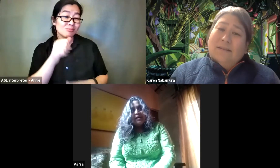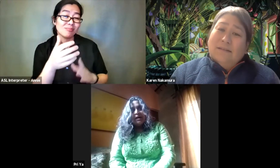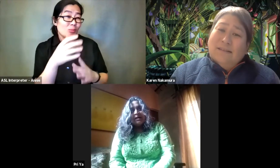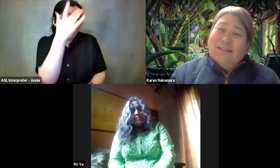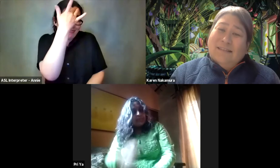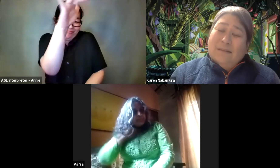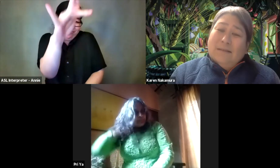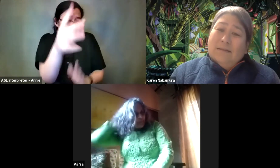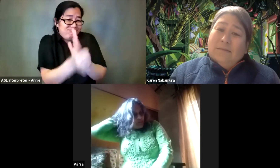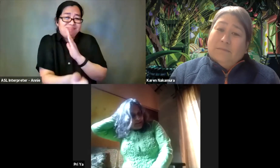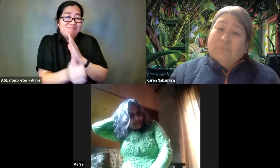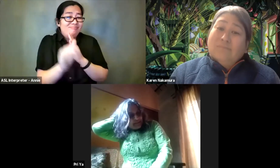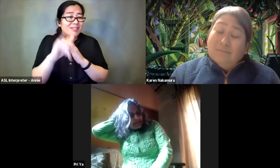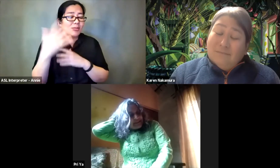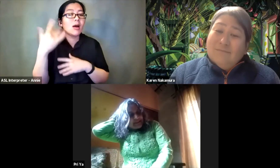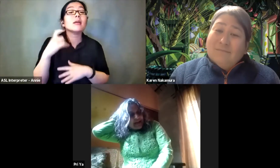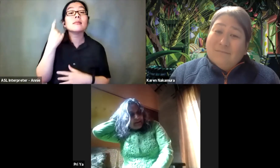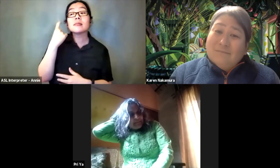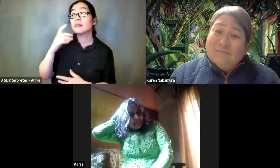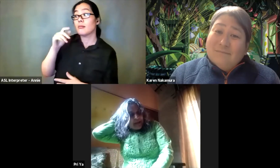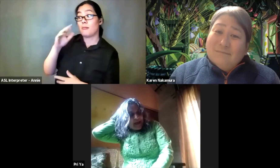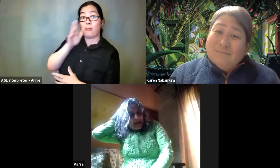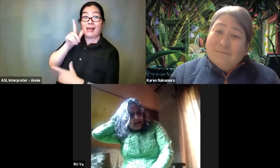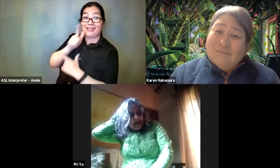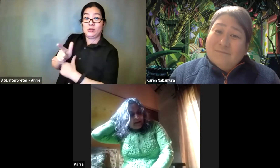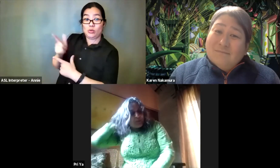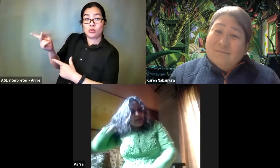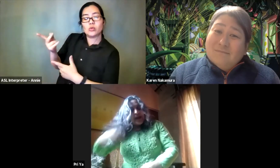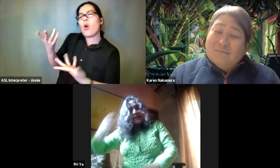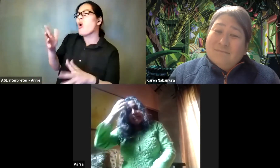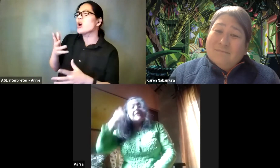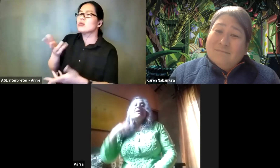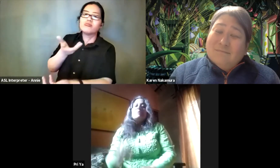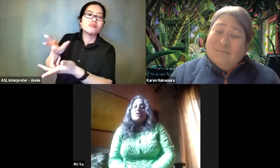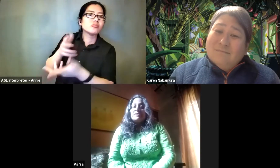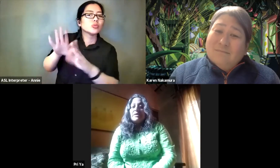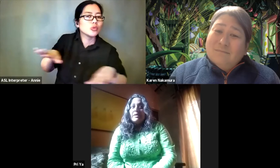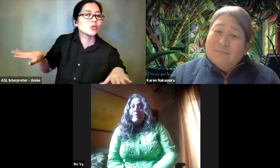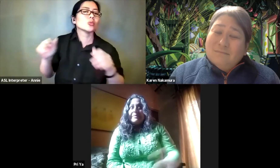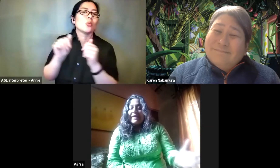Priya Ramasubban: People with disabilities and we had PAGIR which is People's Action